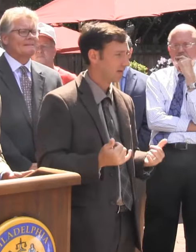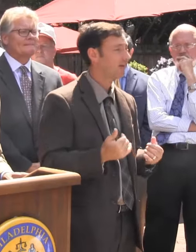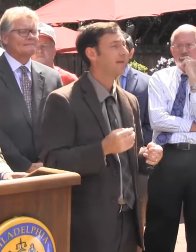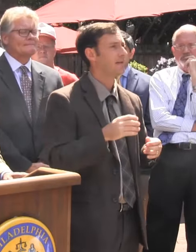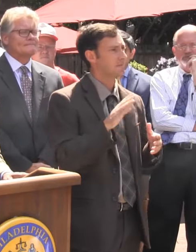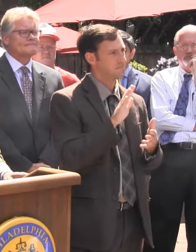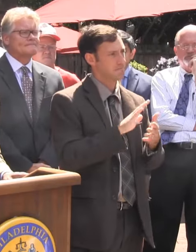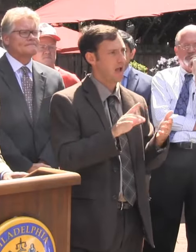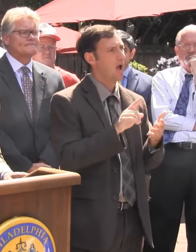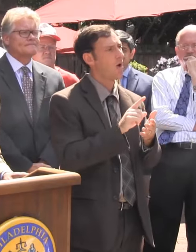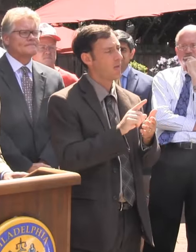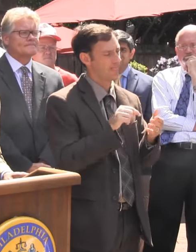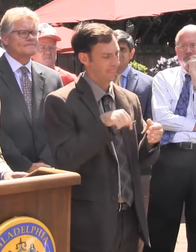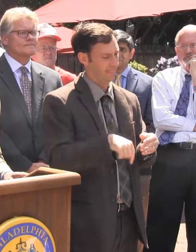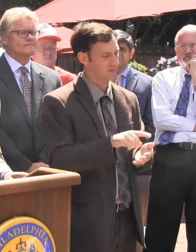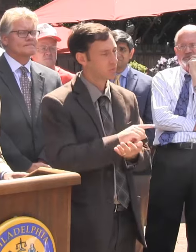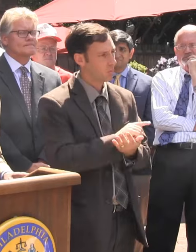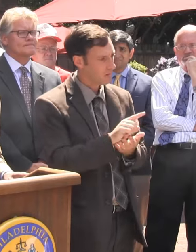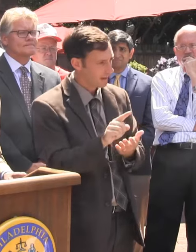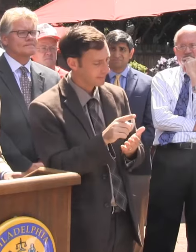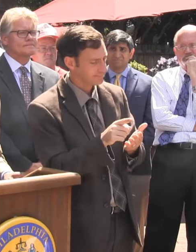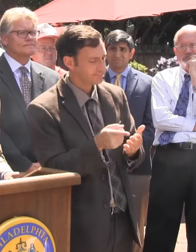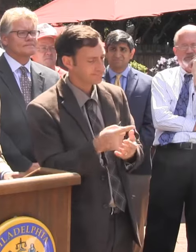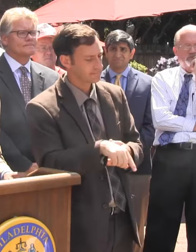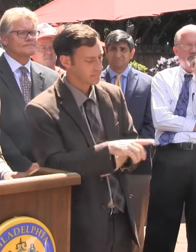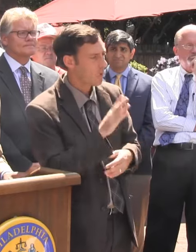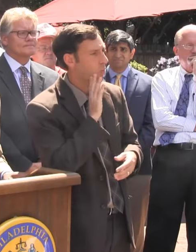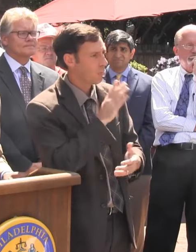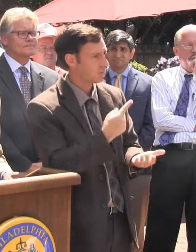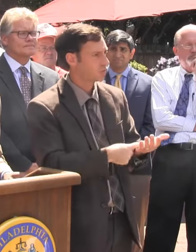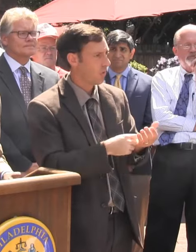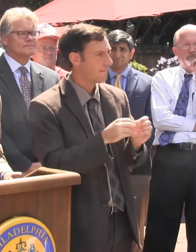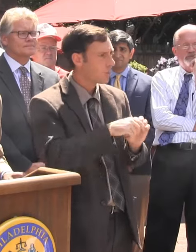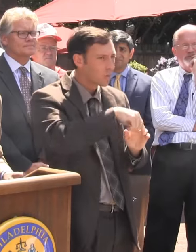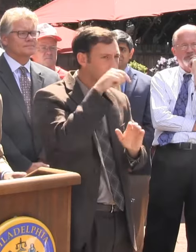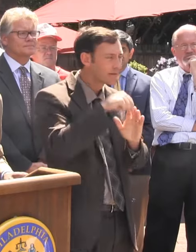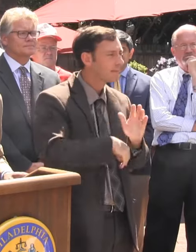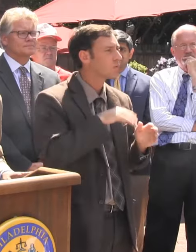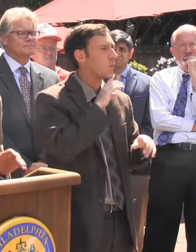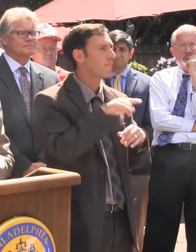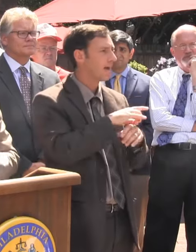week we'll actually be able to talk in more detail about both issues of deliveries to